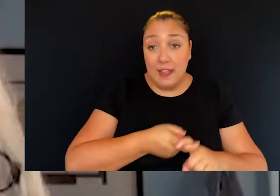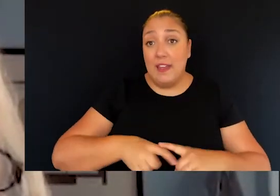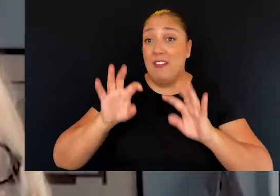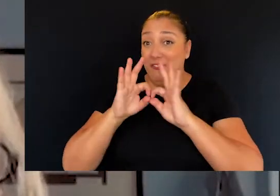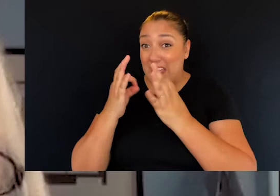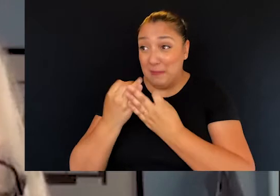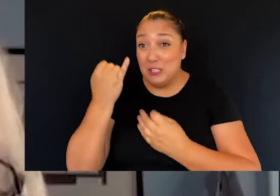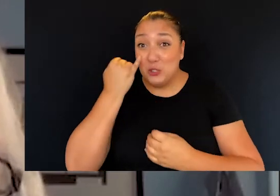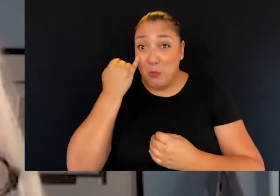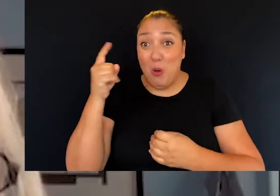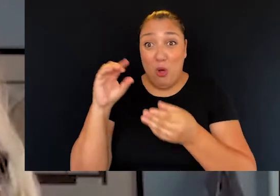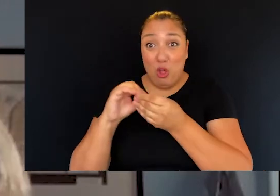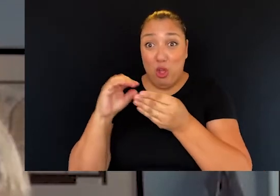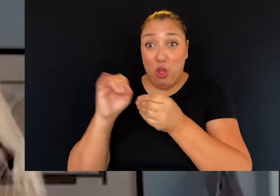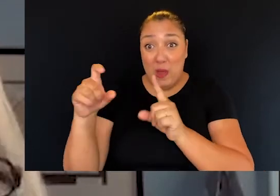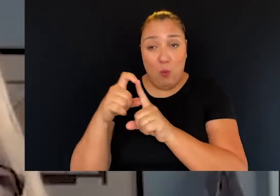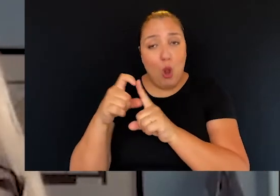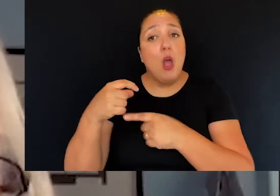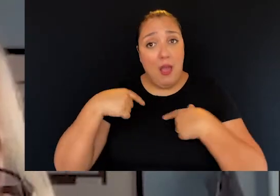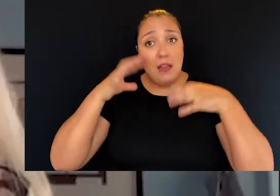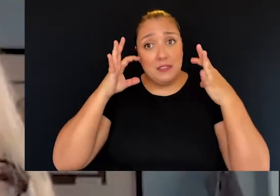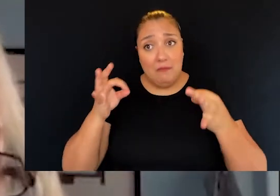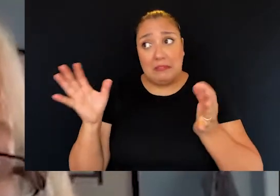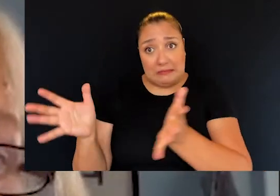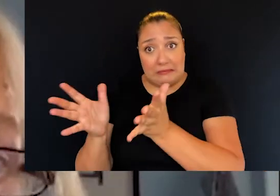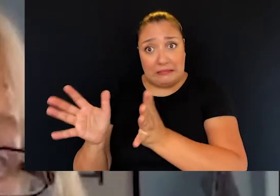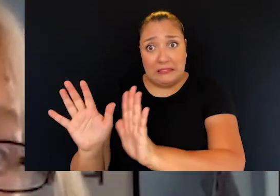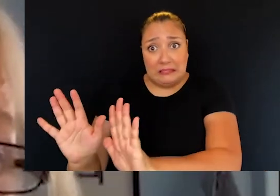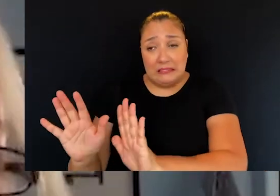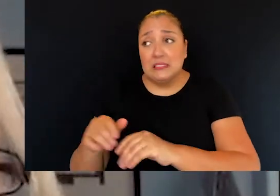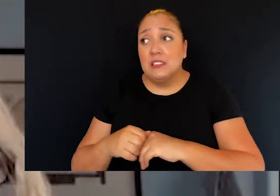and I've taught my son, you know, to make sure that he talks about it too with his friends.